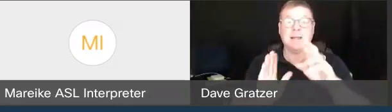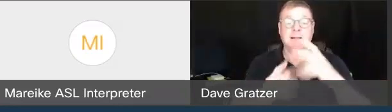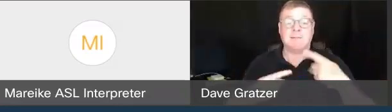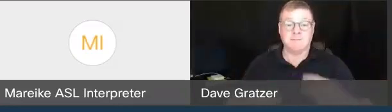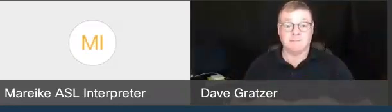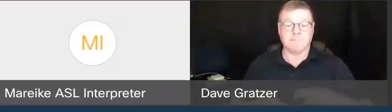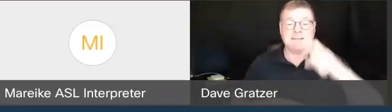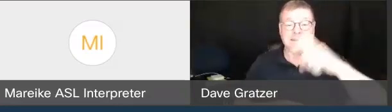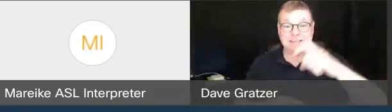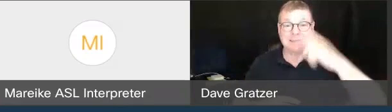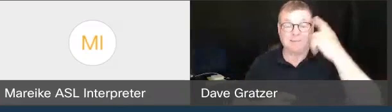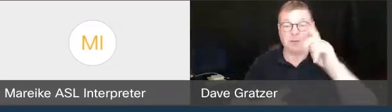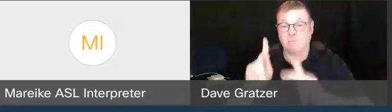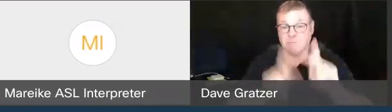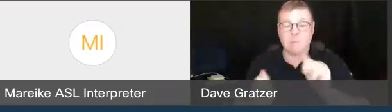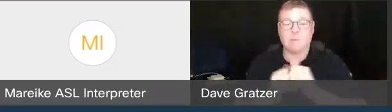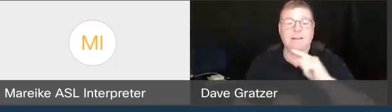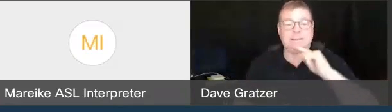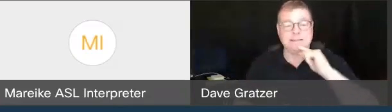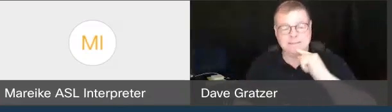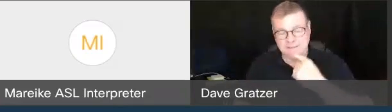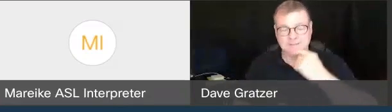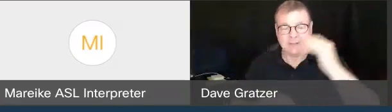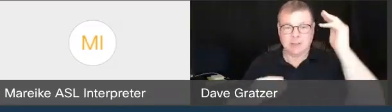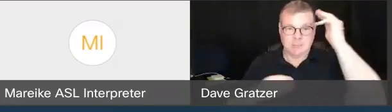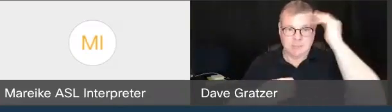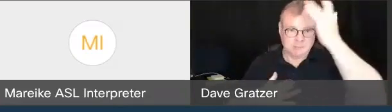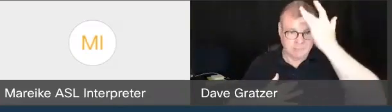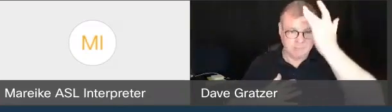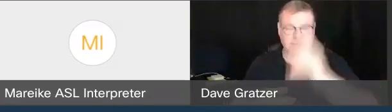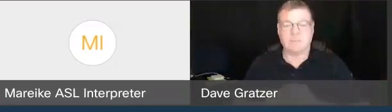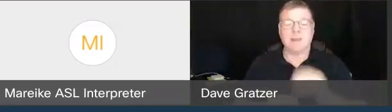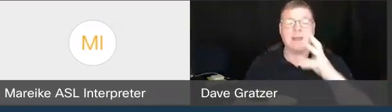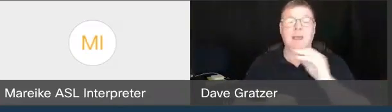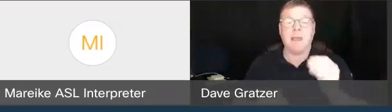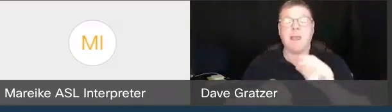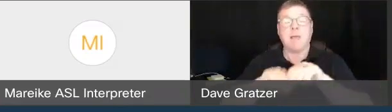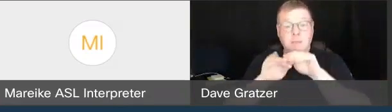needs of persons with severe mental illnesses, the prevalence of individuals with severe mental